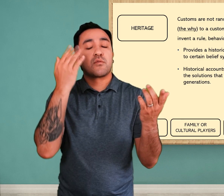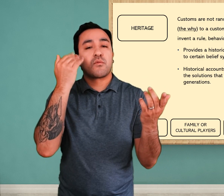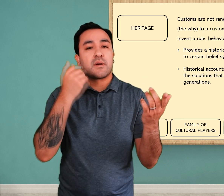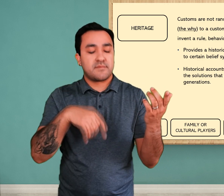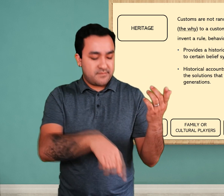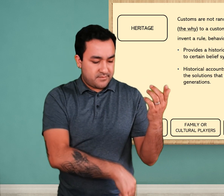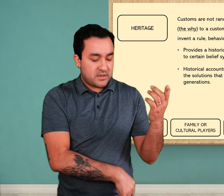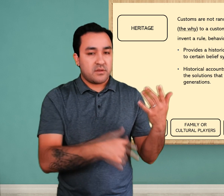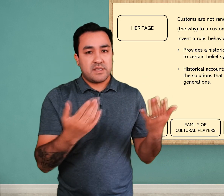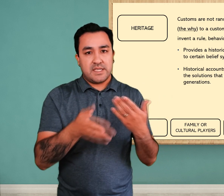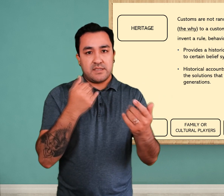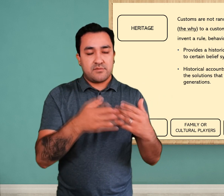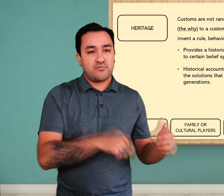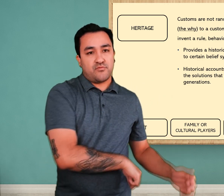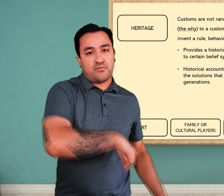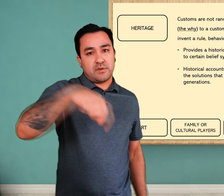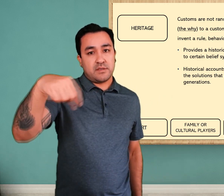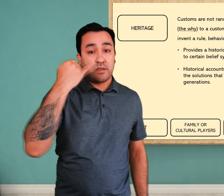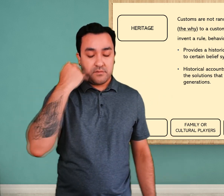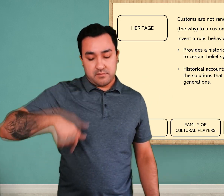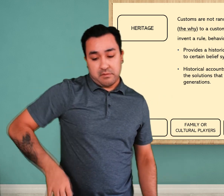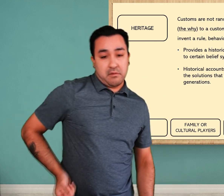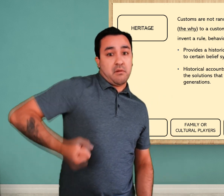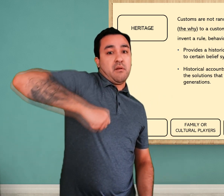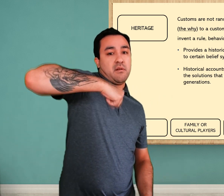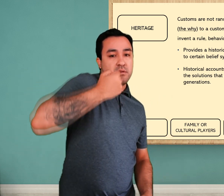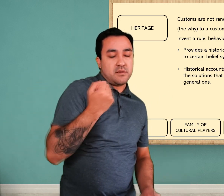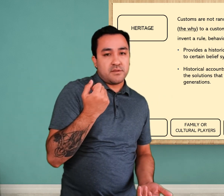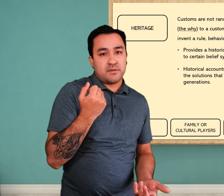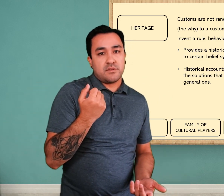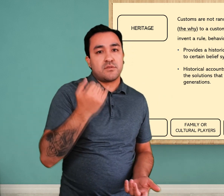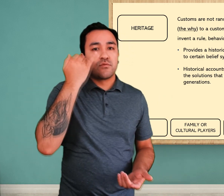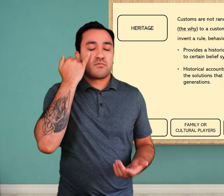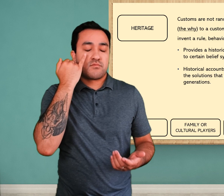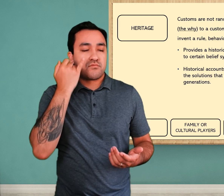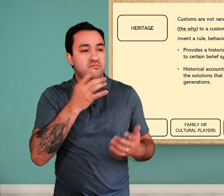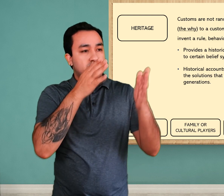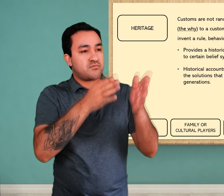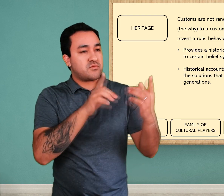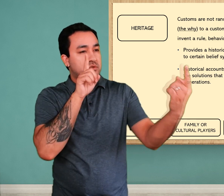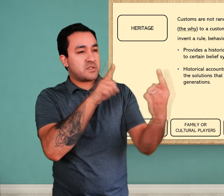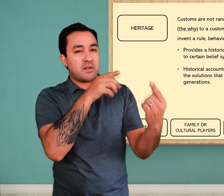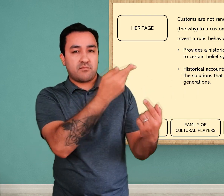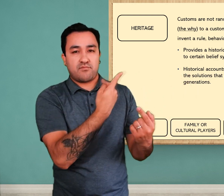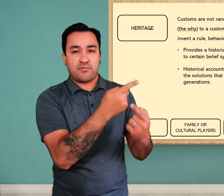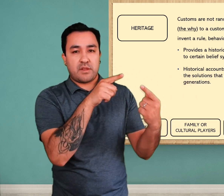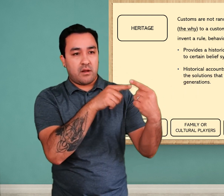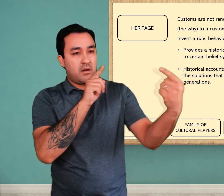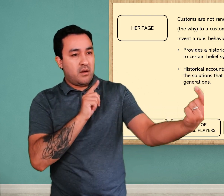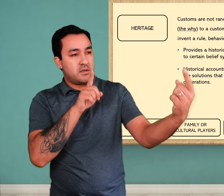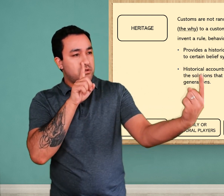Well, what happens if you approach your enemy and shake their dominant hand? Both of you are disarmed.